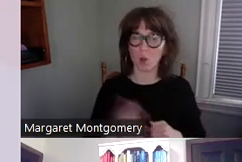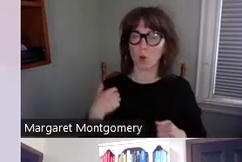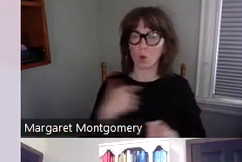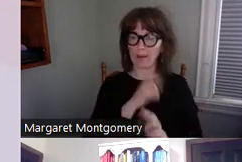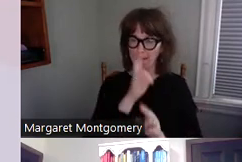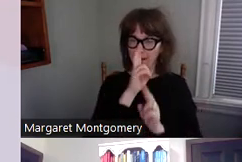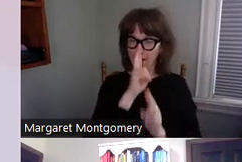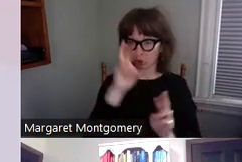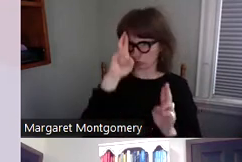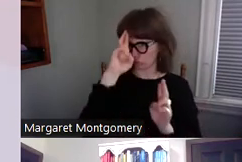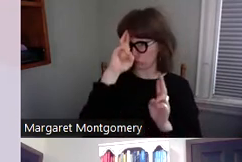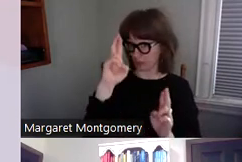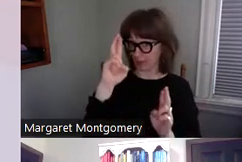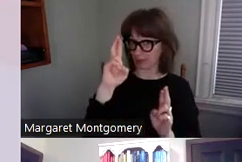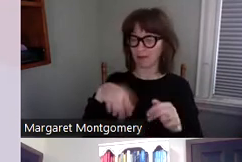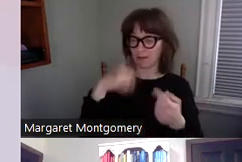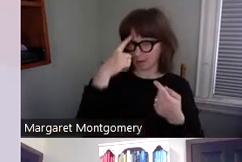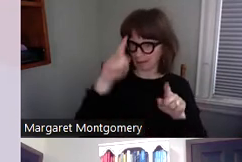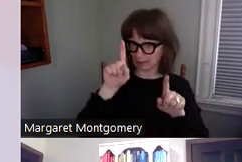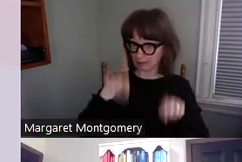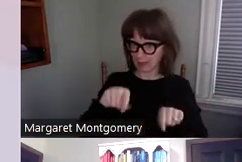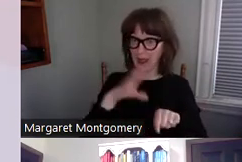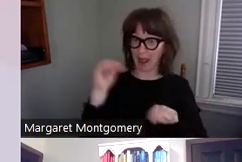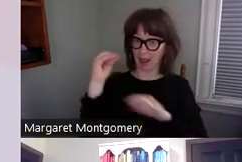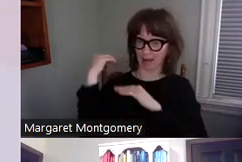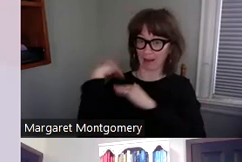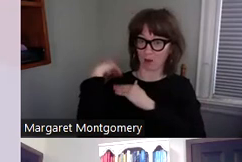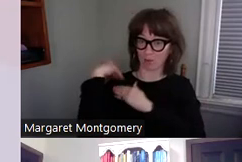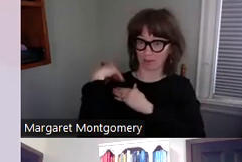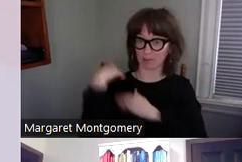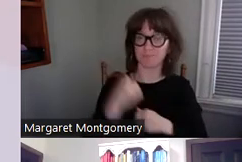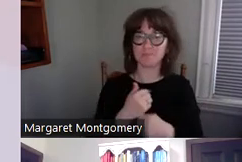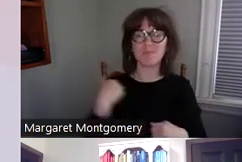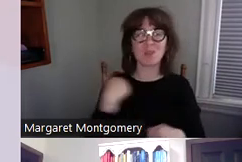12:08:22 And if you want to learn more about specific topics we have over 50 detailed webinars